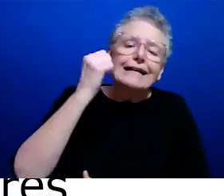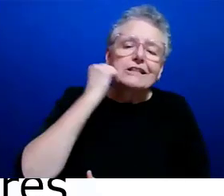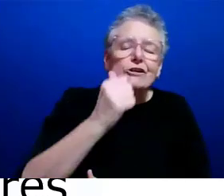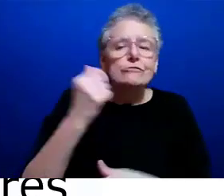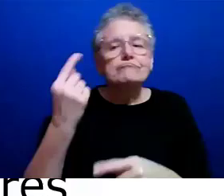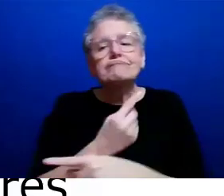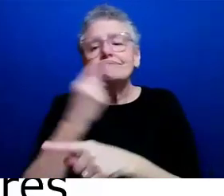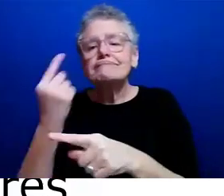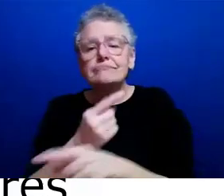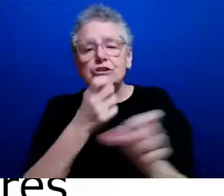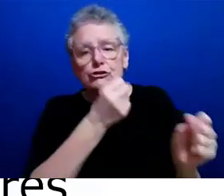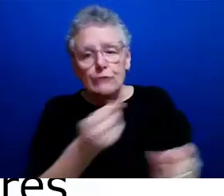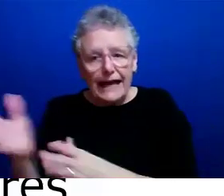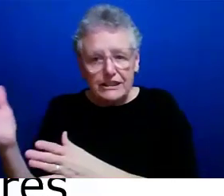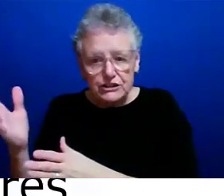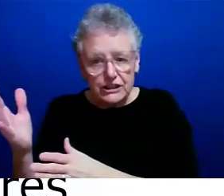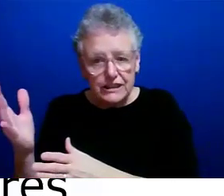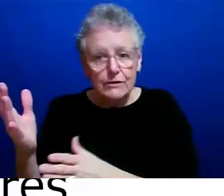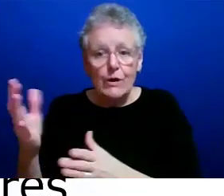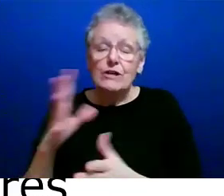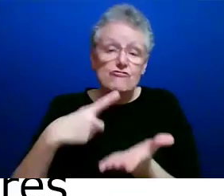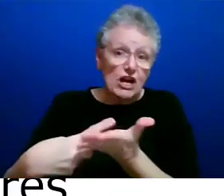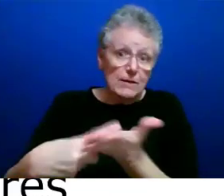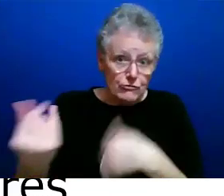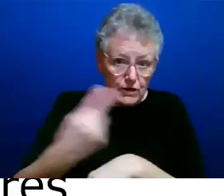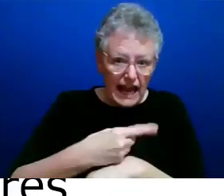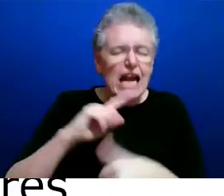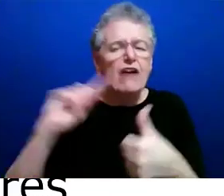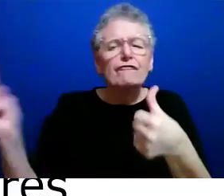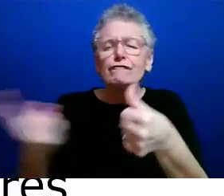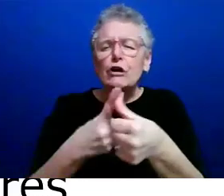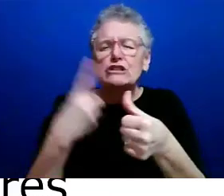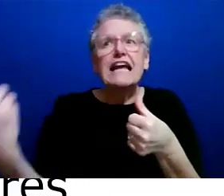First and always, follow your district